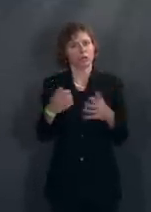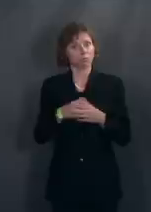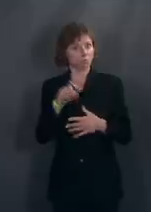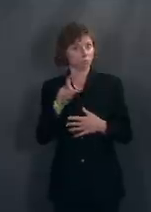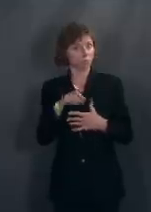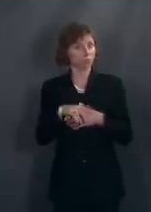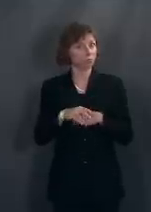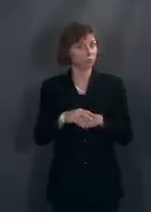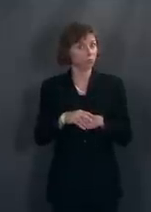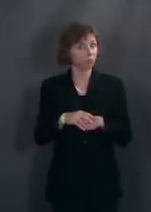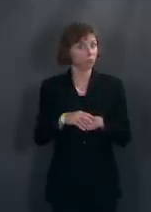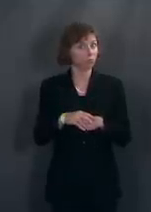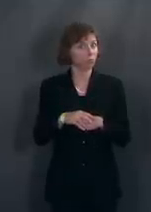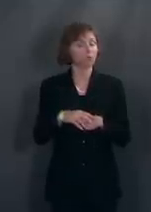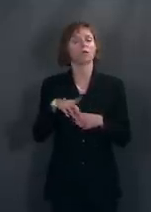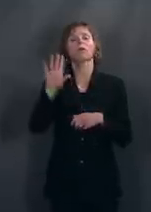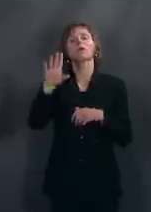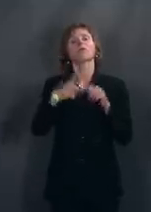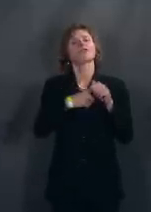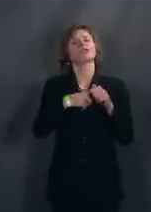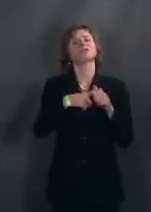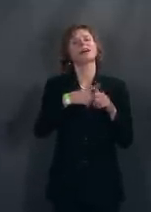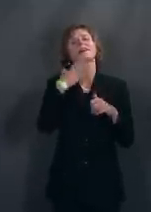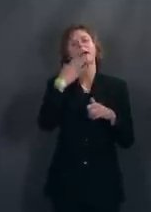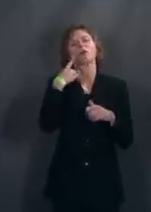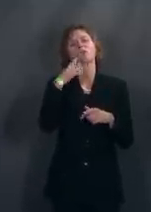Mr. Zients: So, first of all, Kaitlan, thanks for the questions, good questions.